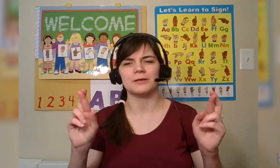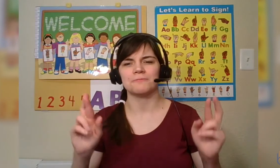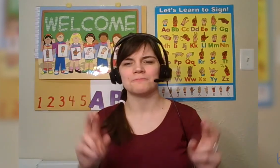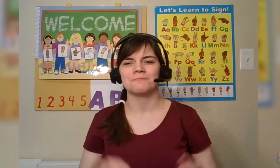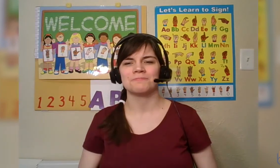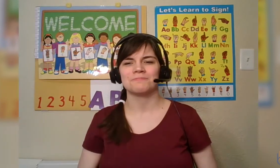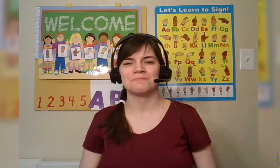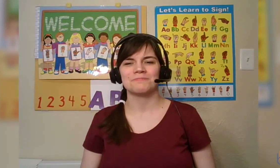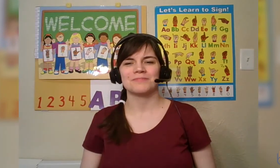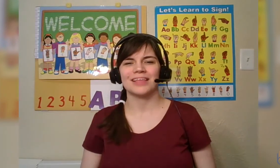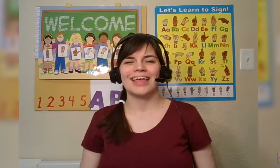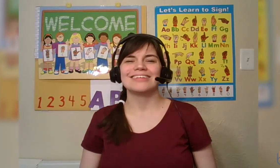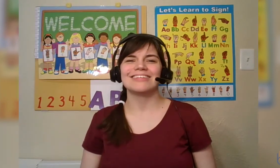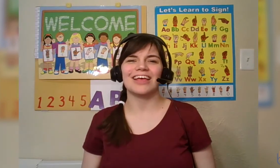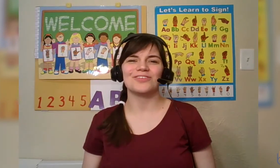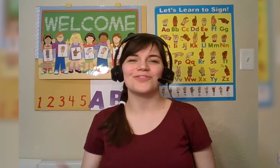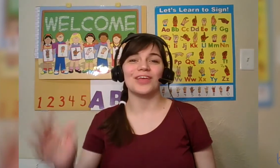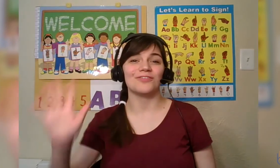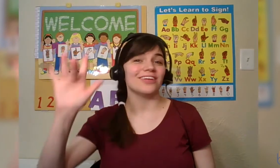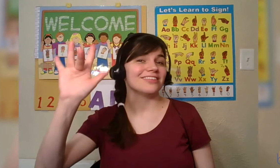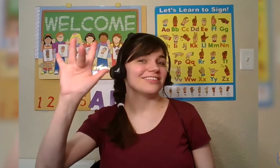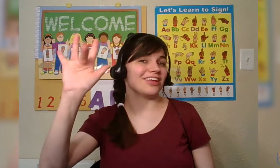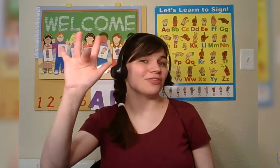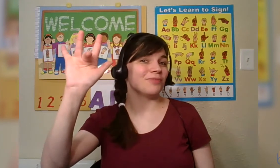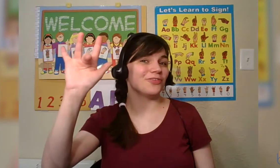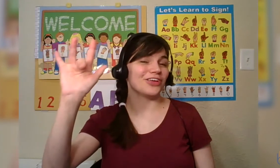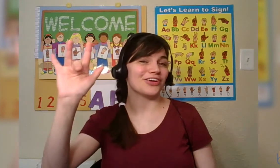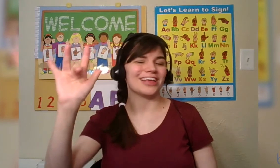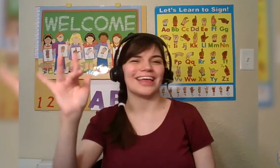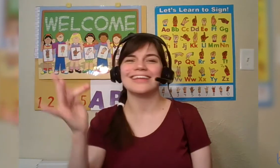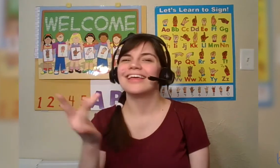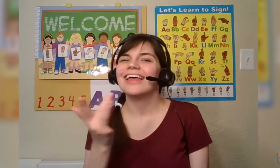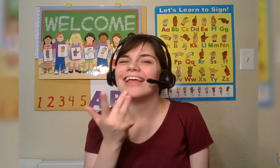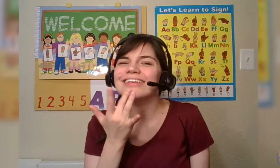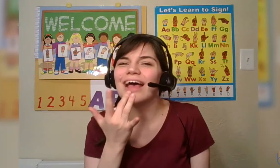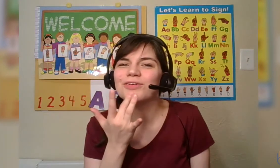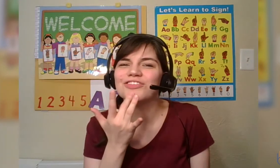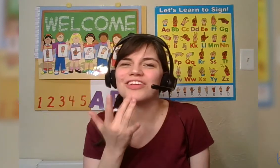To sign, "favorite," take your middle finger again and tap your chin.